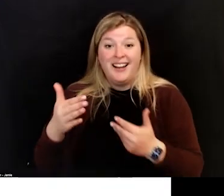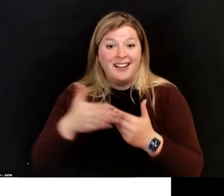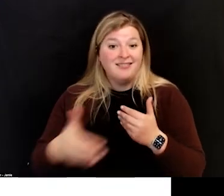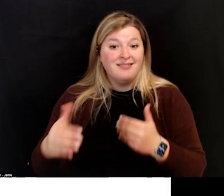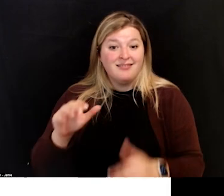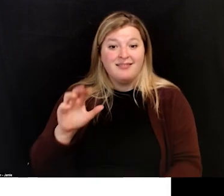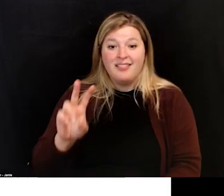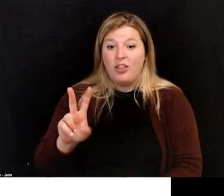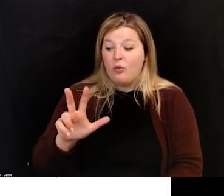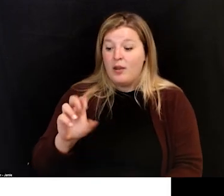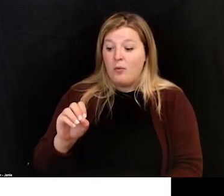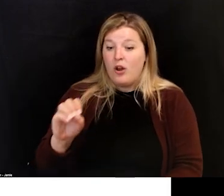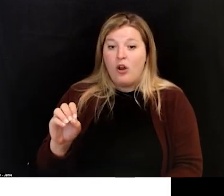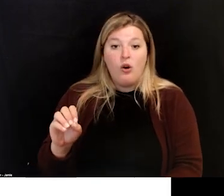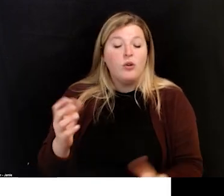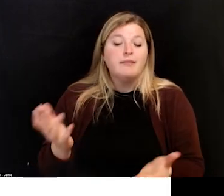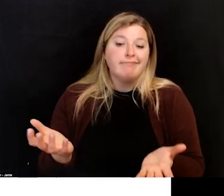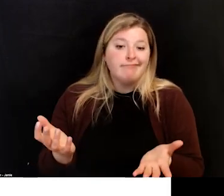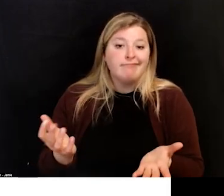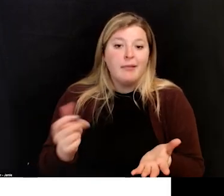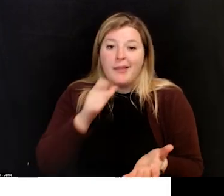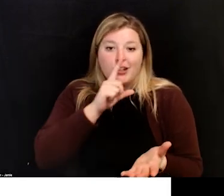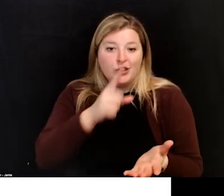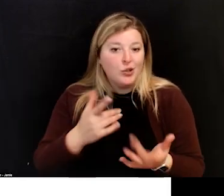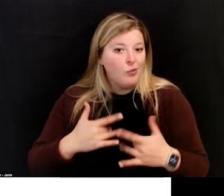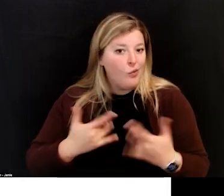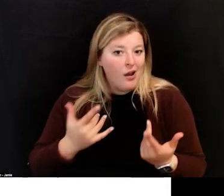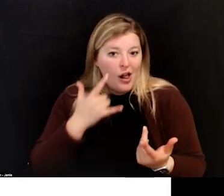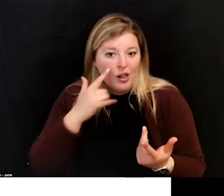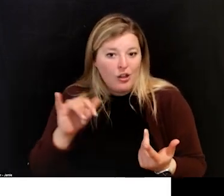But I'm sure we will revisit it in some way because I do think that priority,